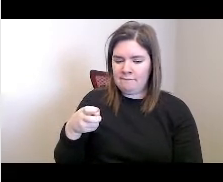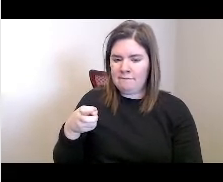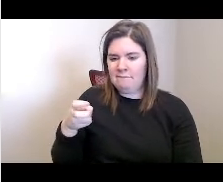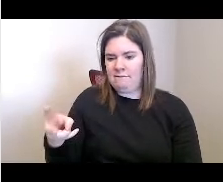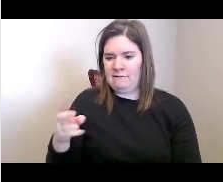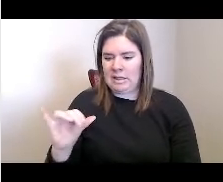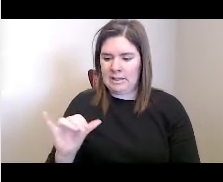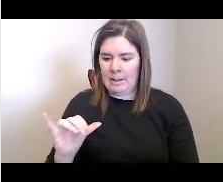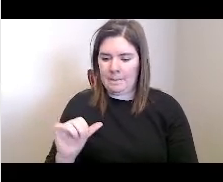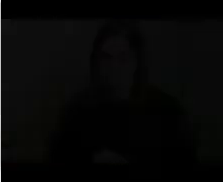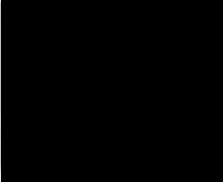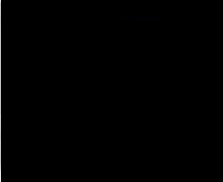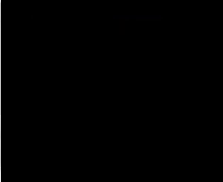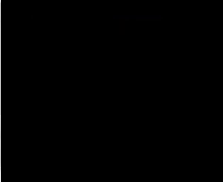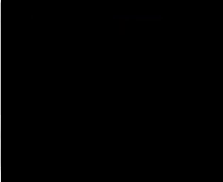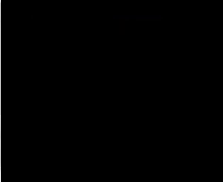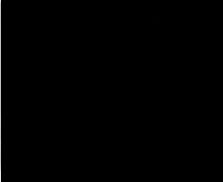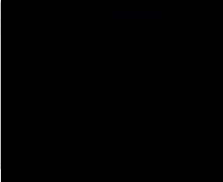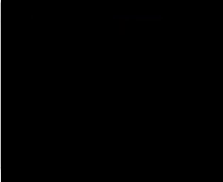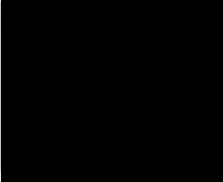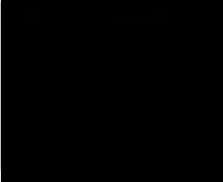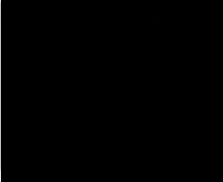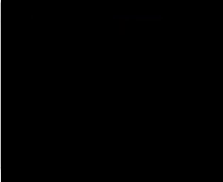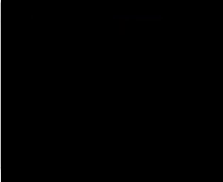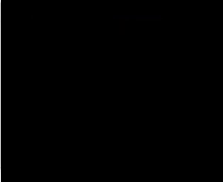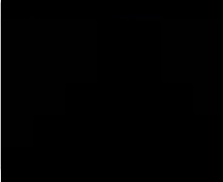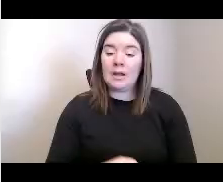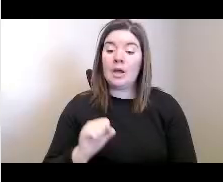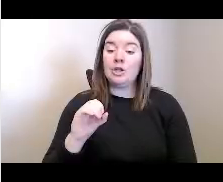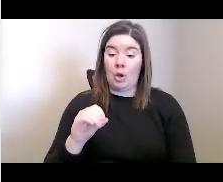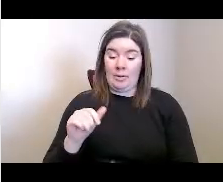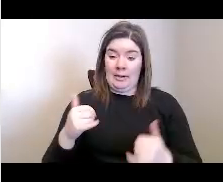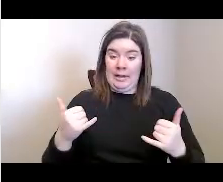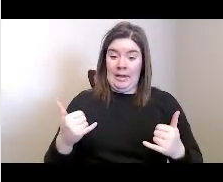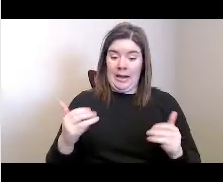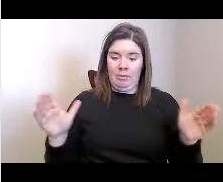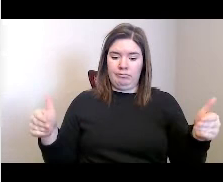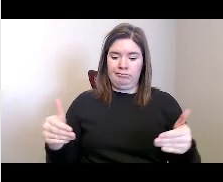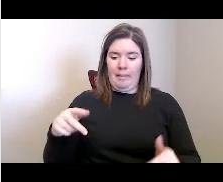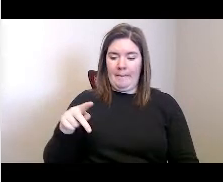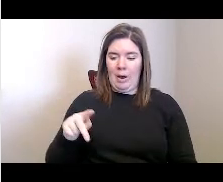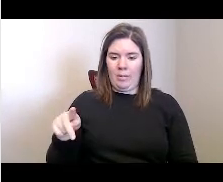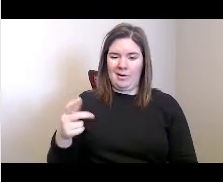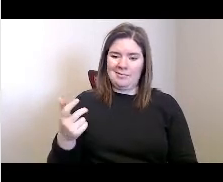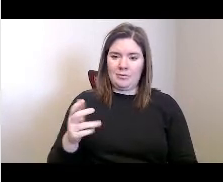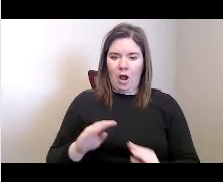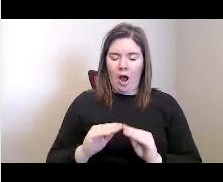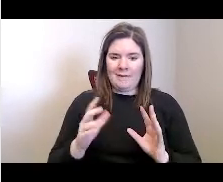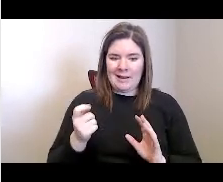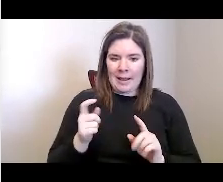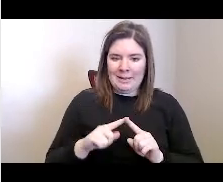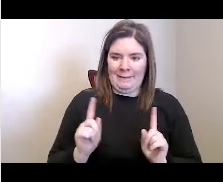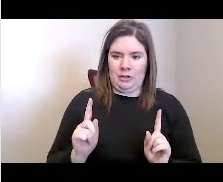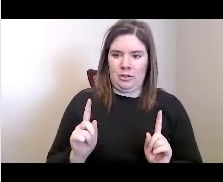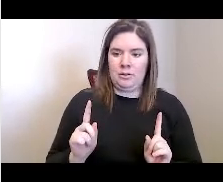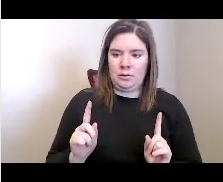So, PowerPoint obviously is a little bit different animal in terms of how things are formatted. It tends to be highly visual.